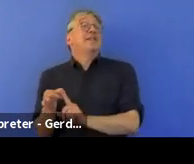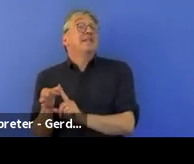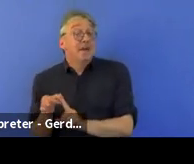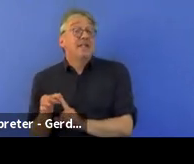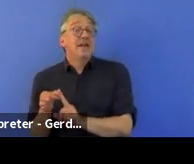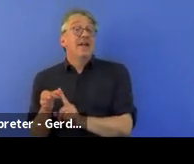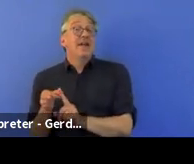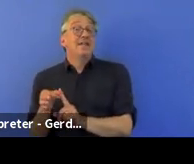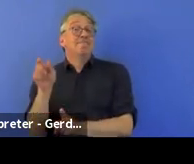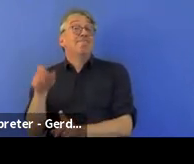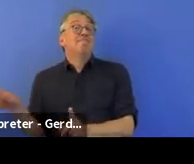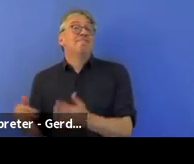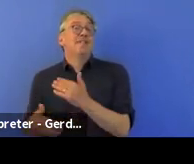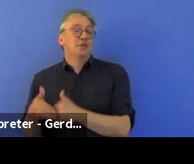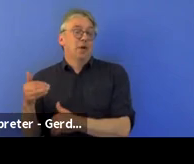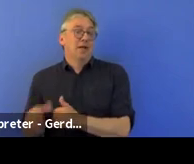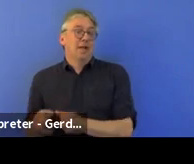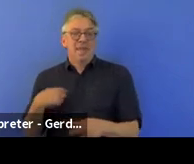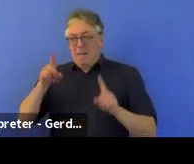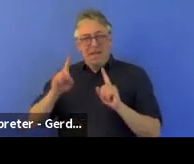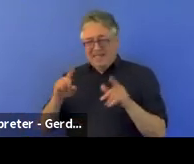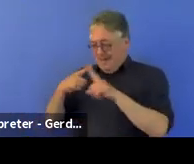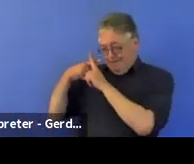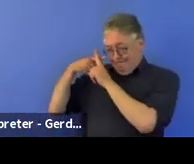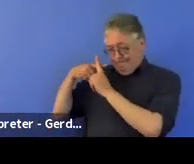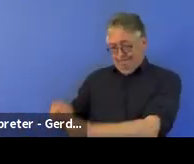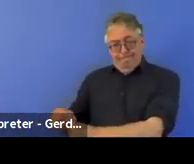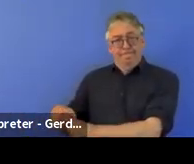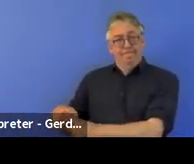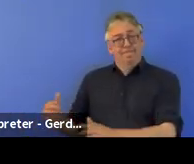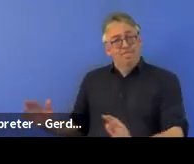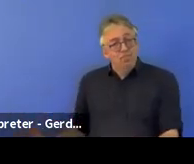reach the most vulnerable children. Especially girls and especially